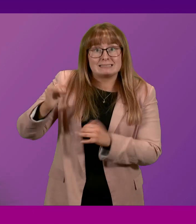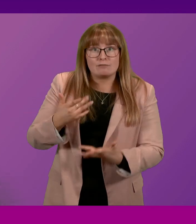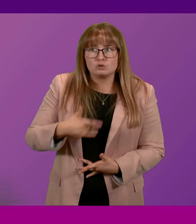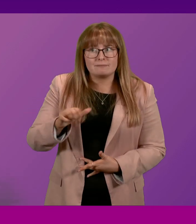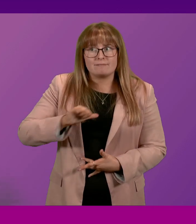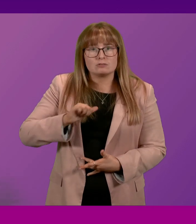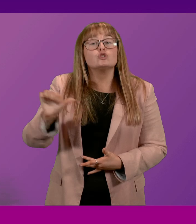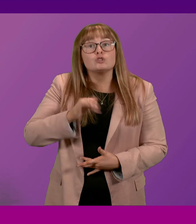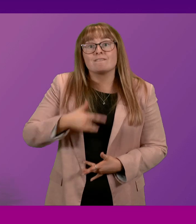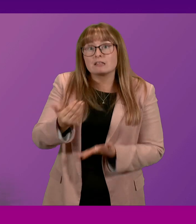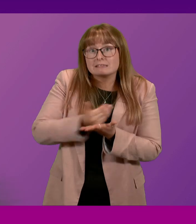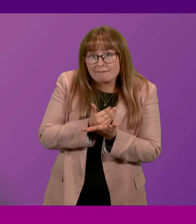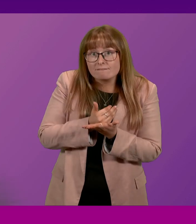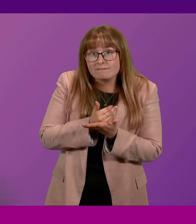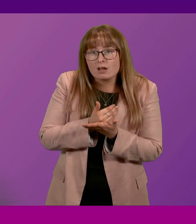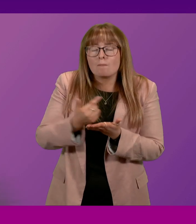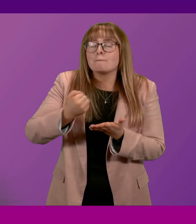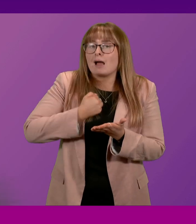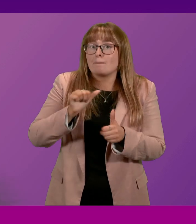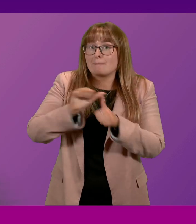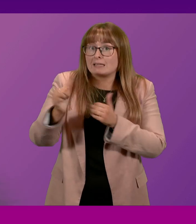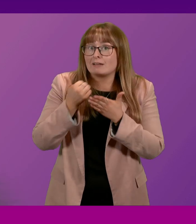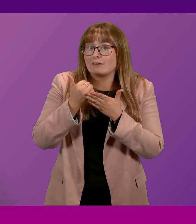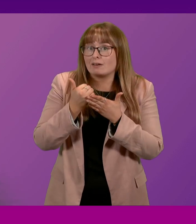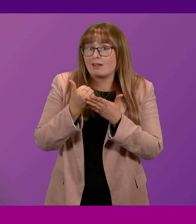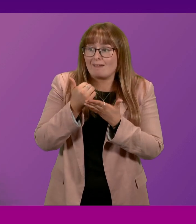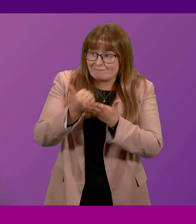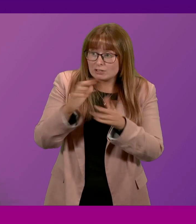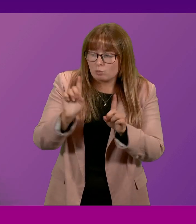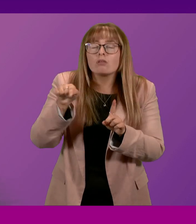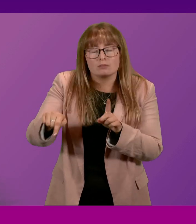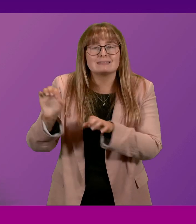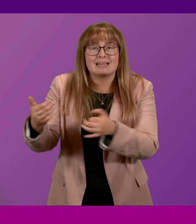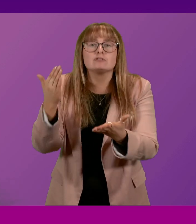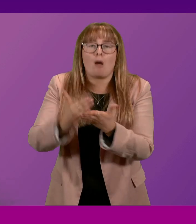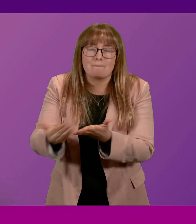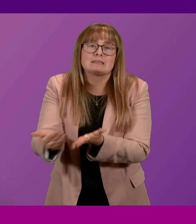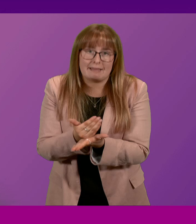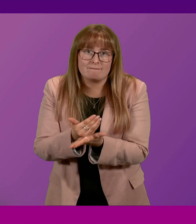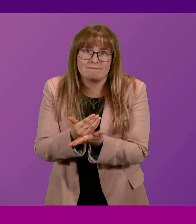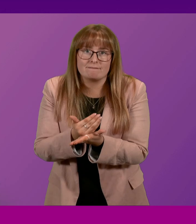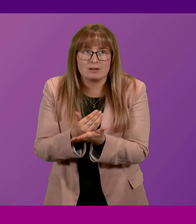I consider, on the best advice that is available to me, that those services are safe, and I reiterate that point to Mr Choudhury today. However,